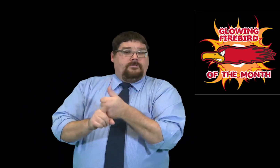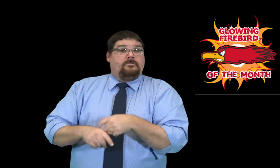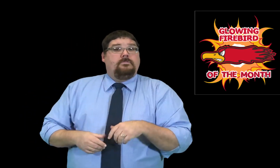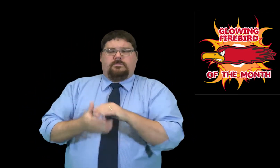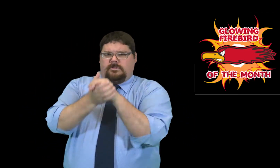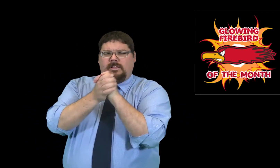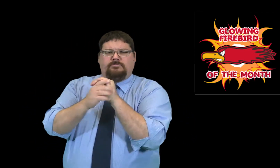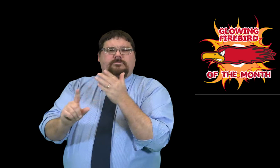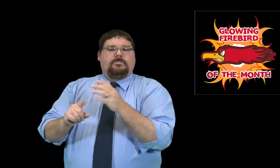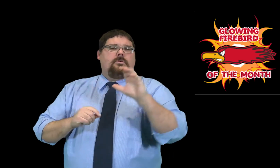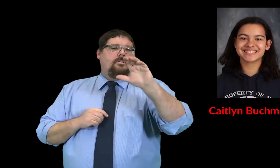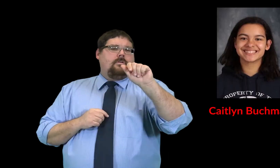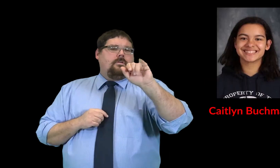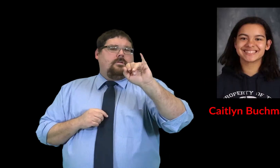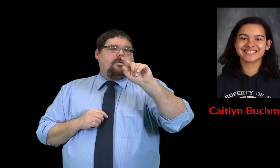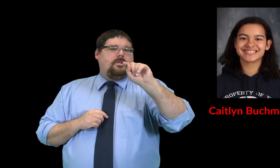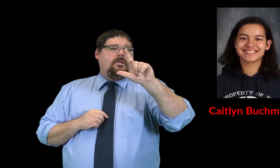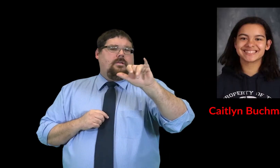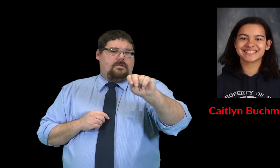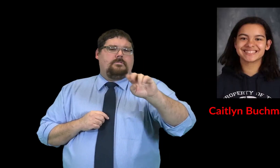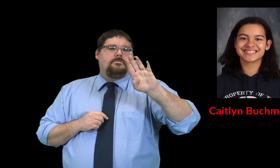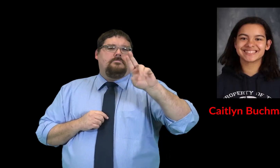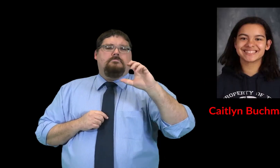Congratulations Caitlyn Buchman.